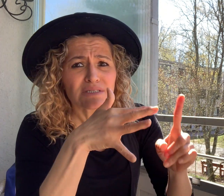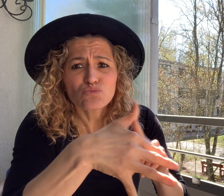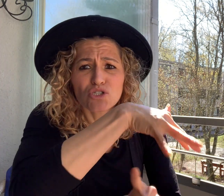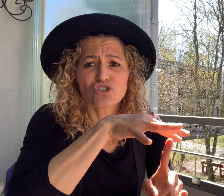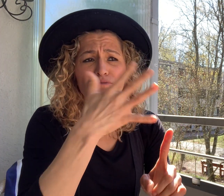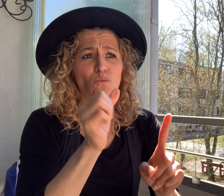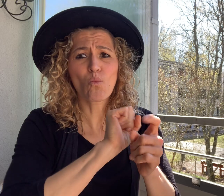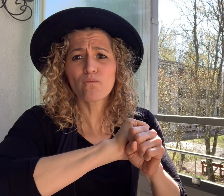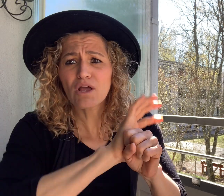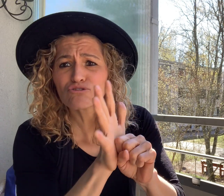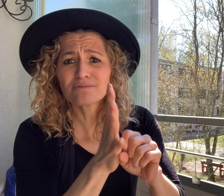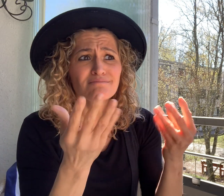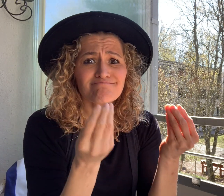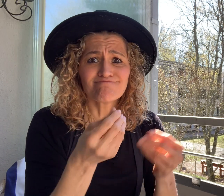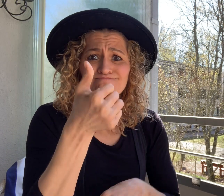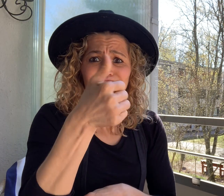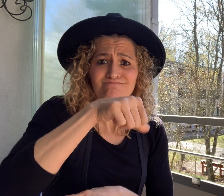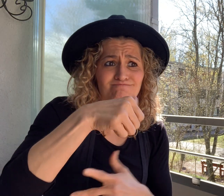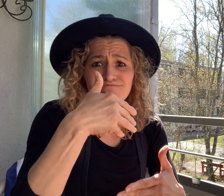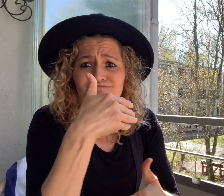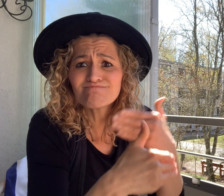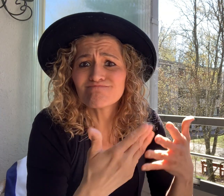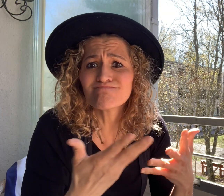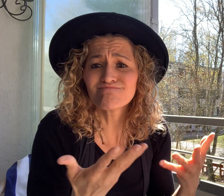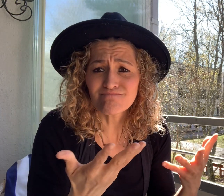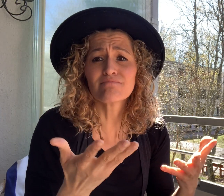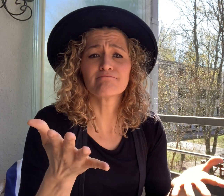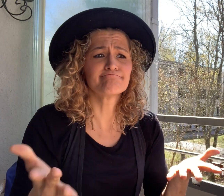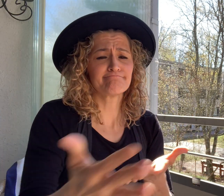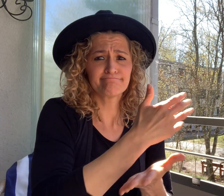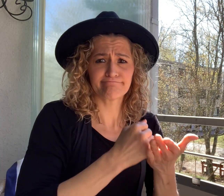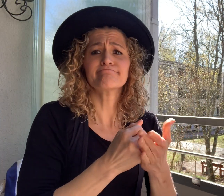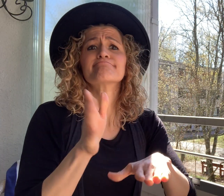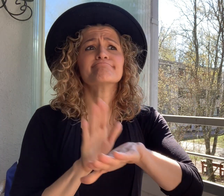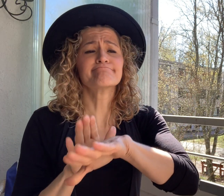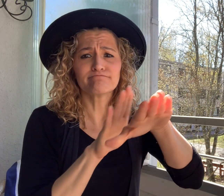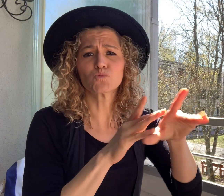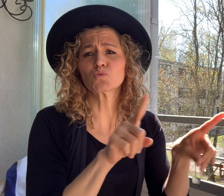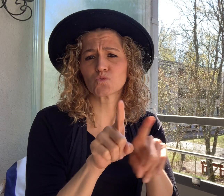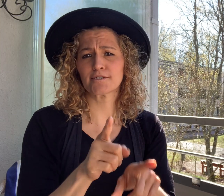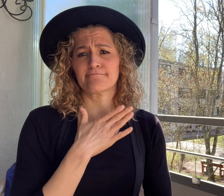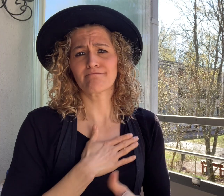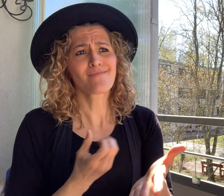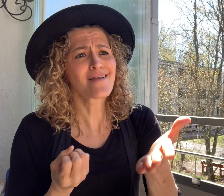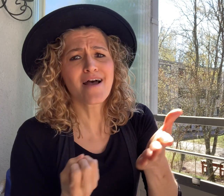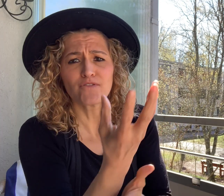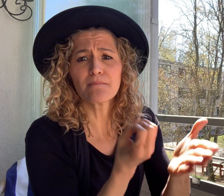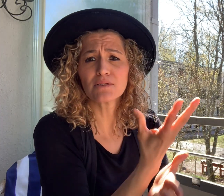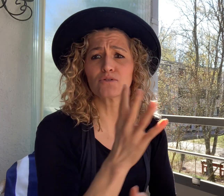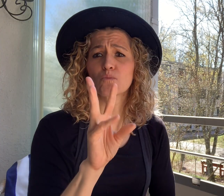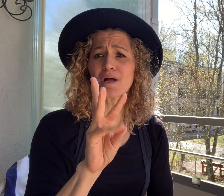in their countries, and shared information on their efforts